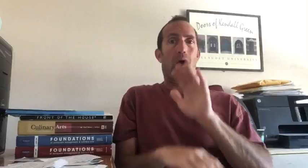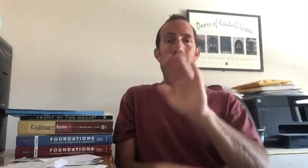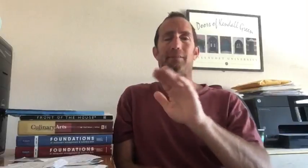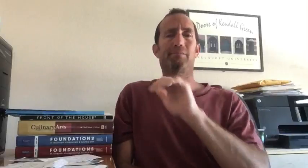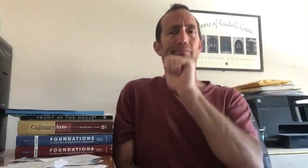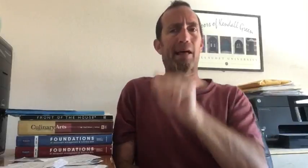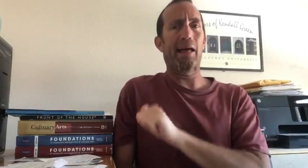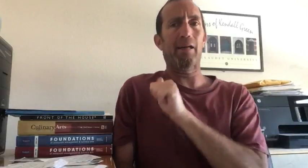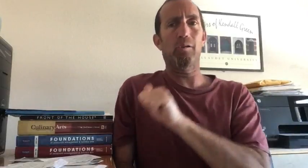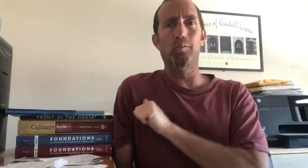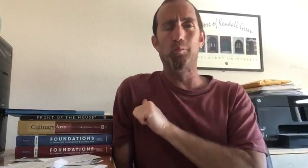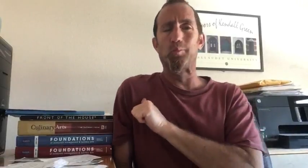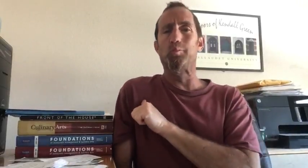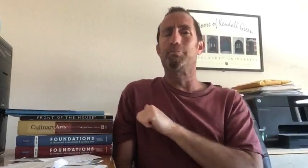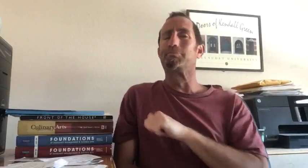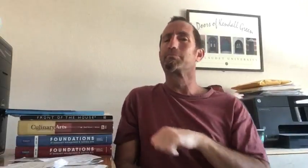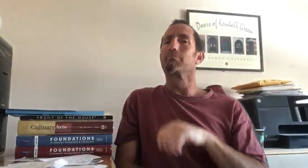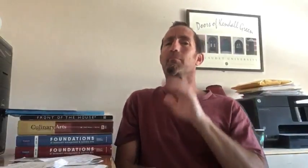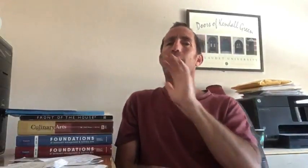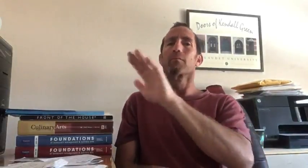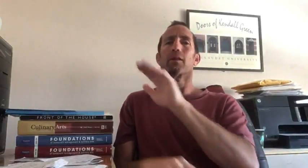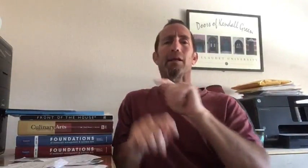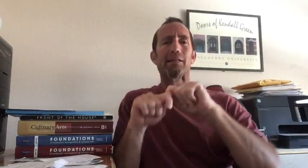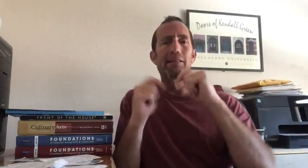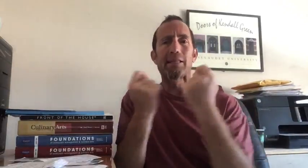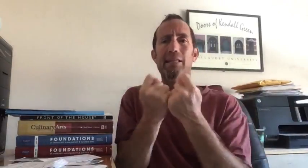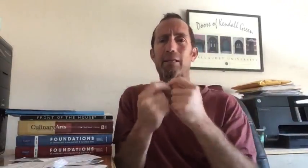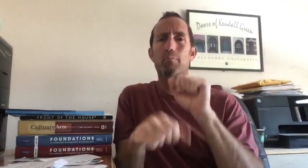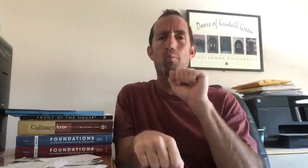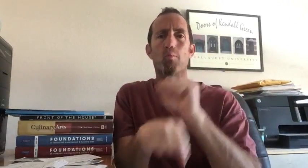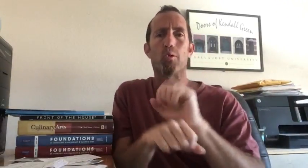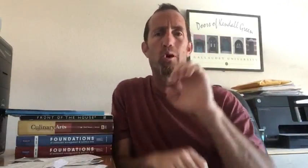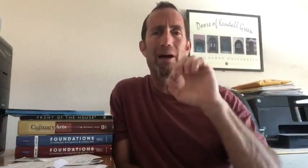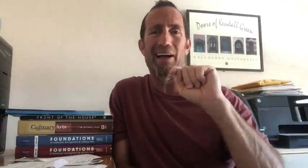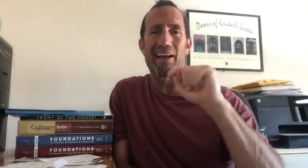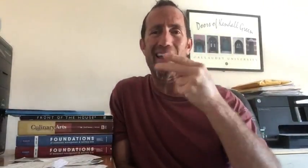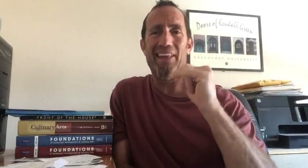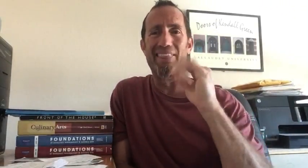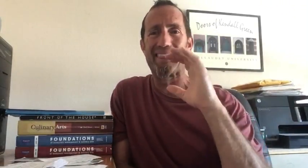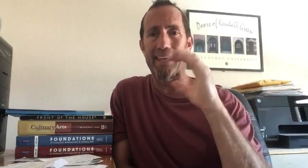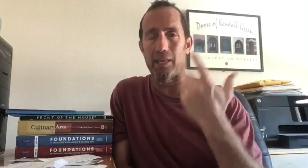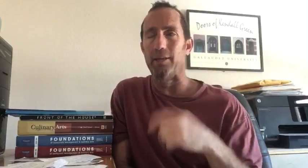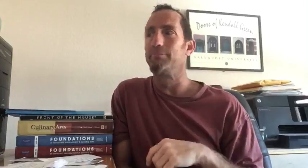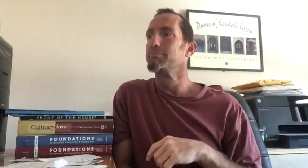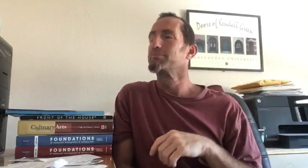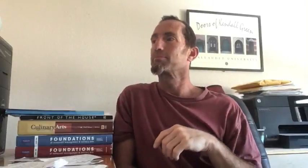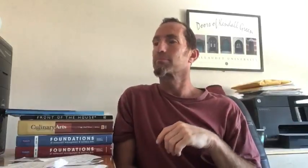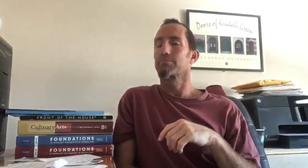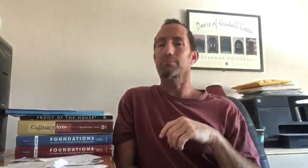Just in terms of their attitude. Teamwork ethics